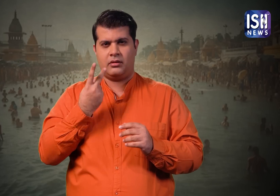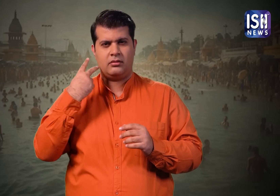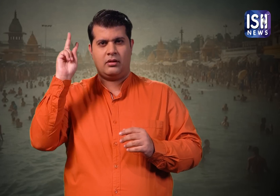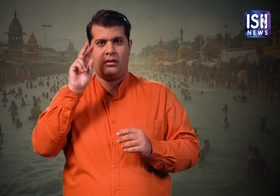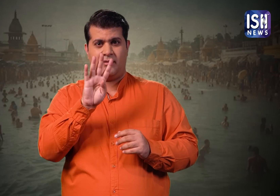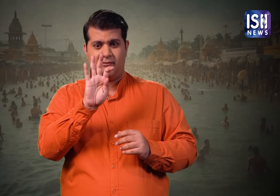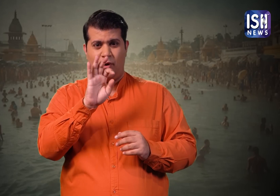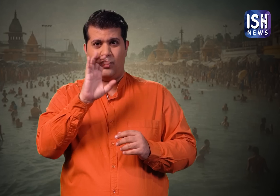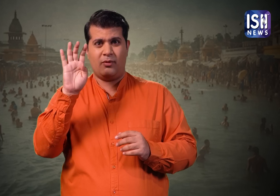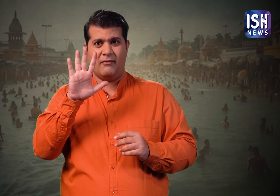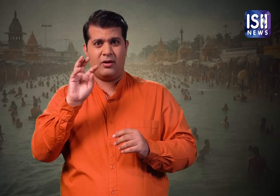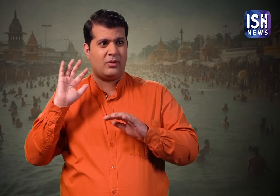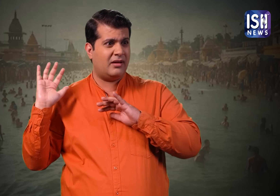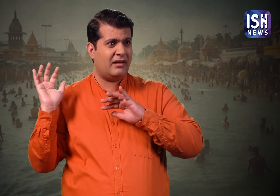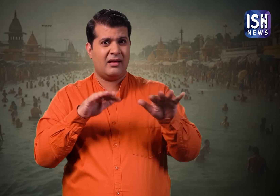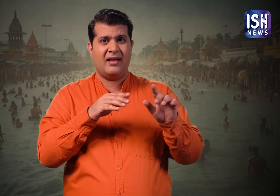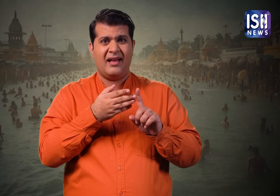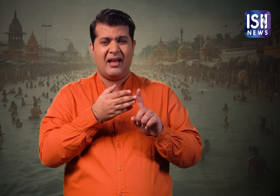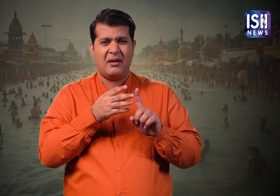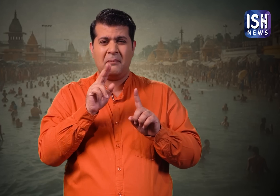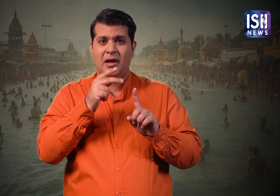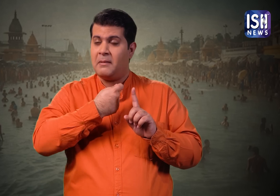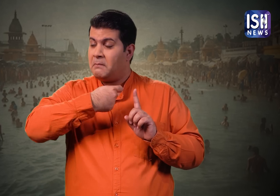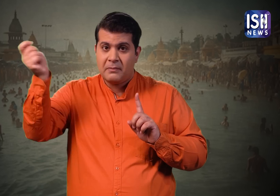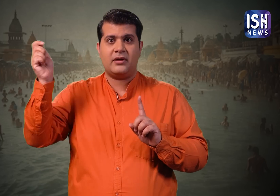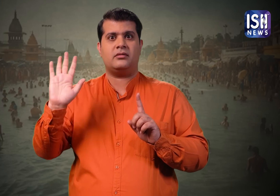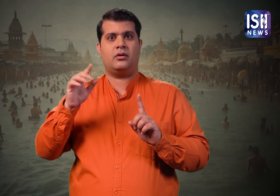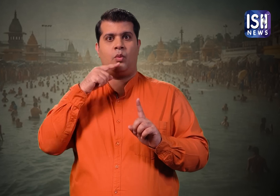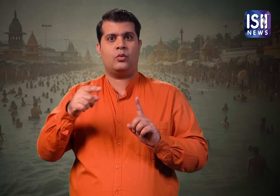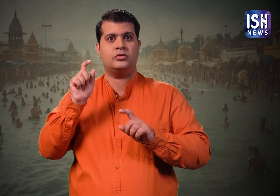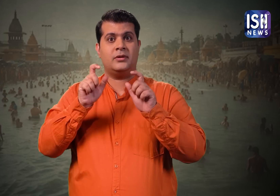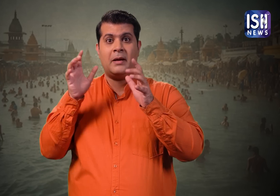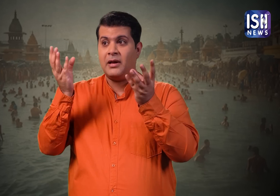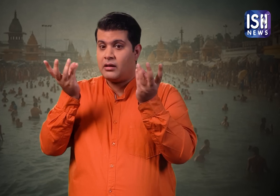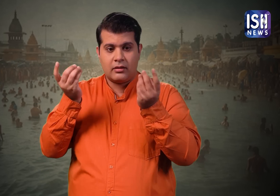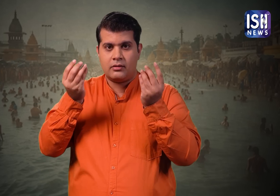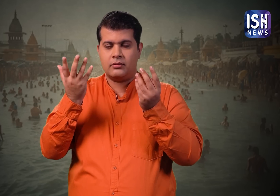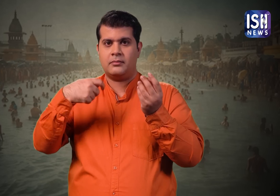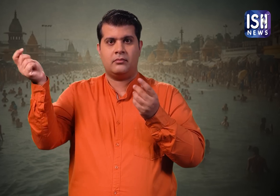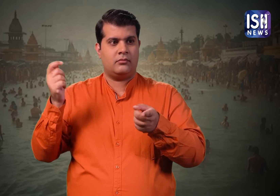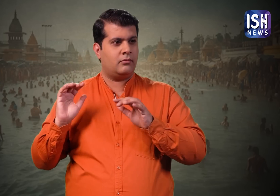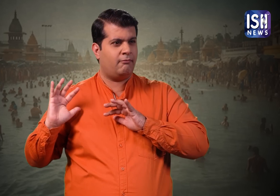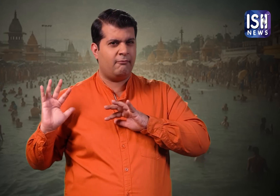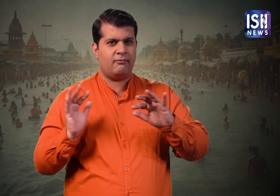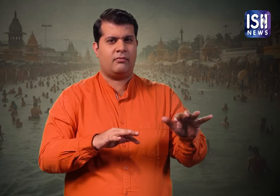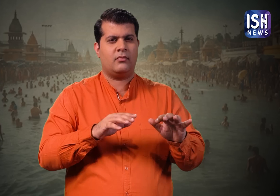Participation of 40-45 crore people at an event is greater than the entire population of a country like Russia.